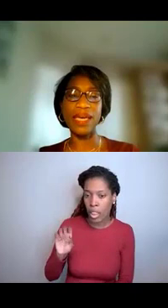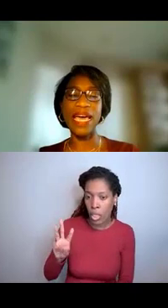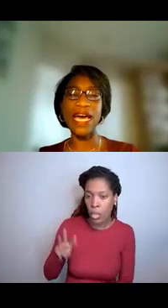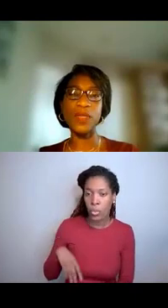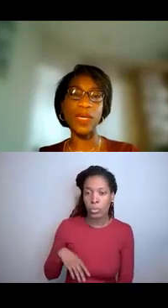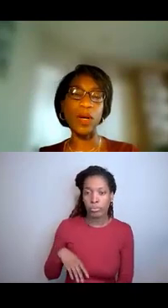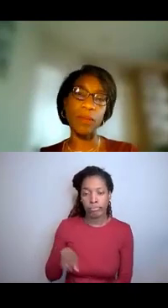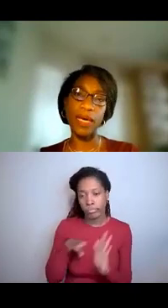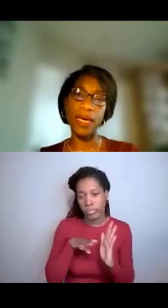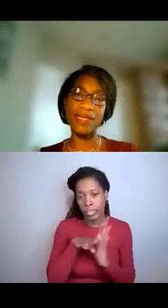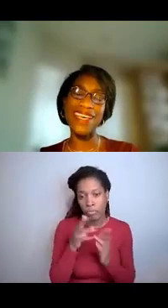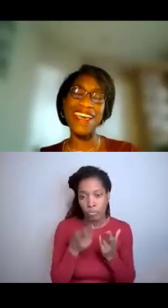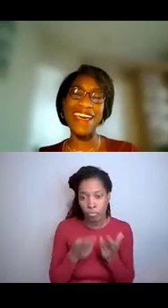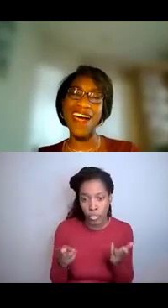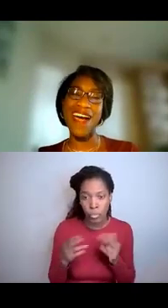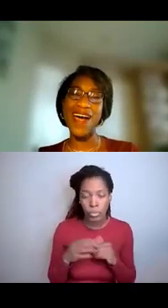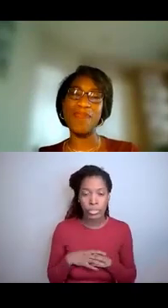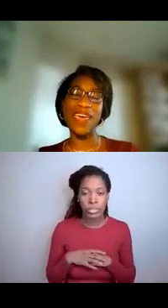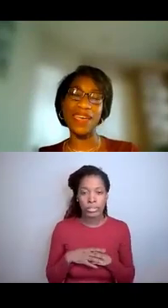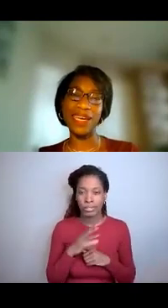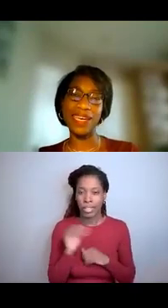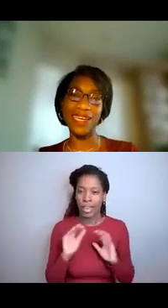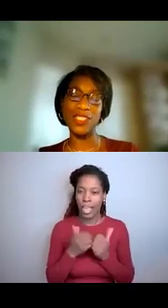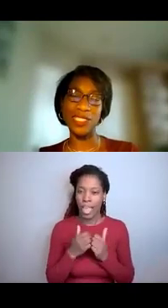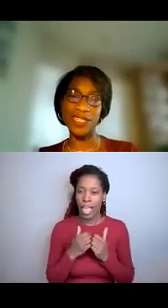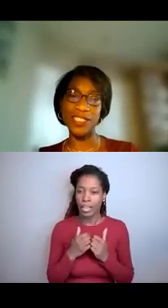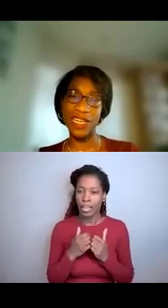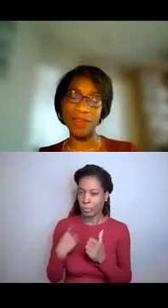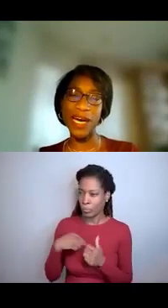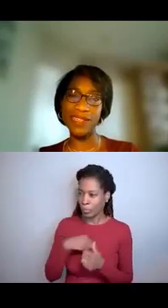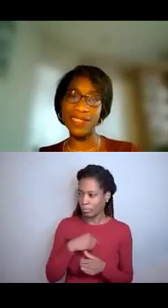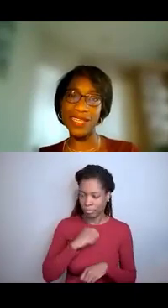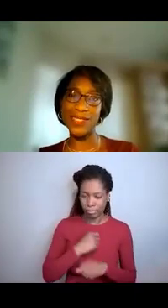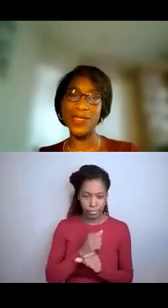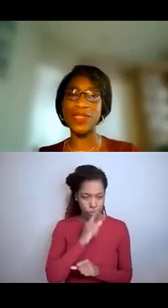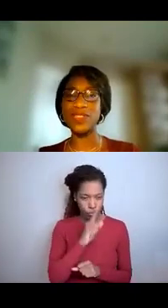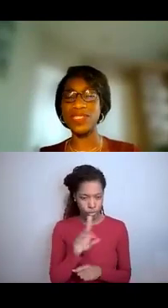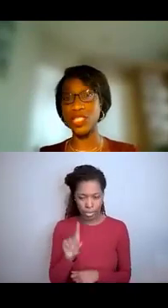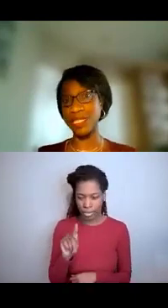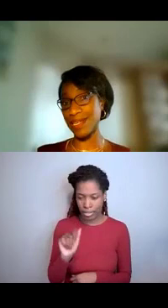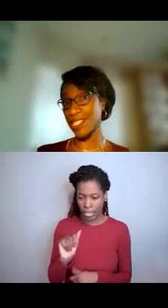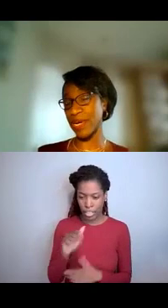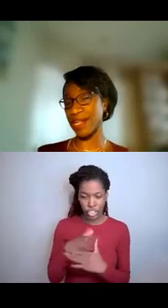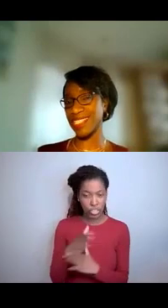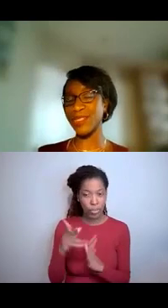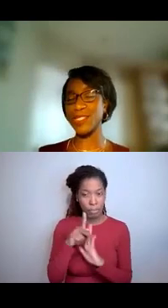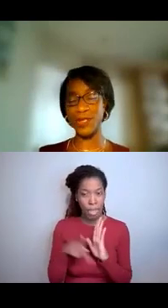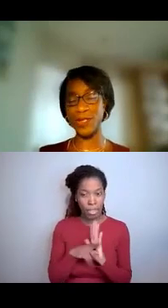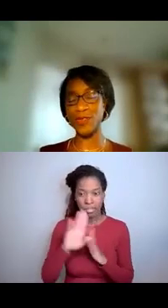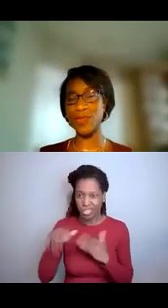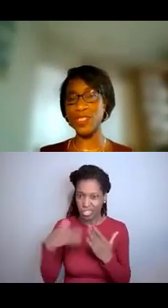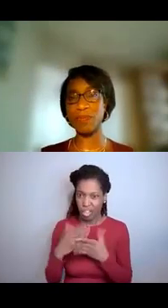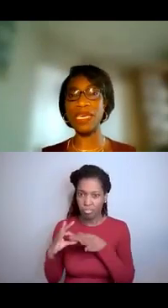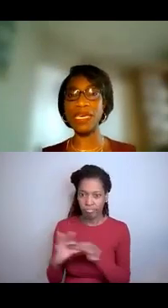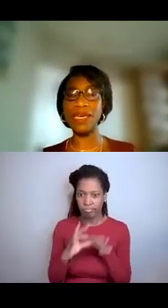and how do we harmonize the NIH Data Sharing Policies? So there's the GDS policy, which you heard from JP.